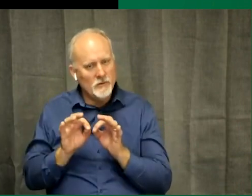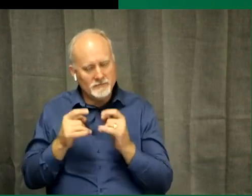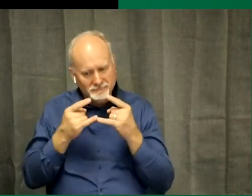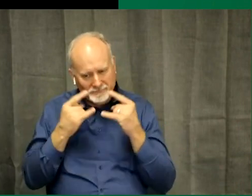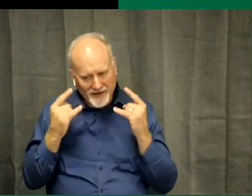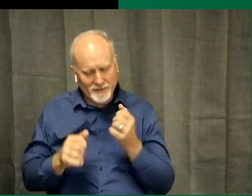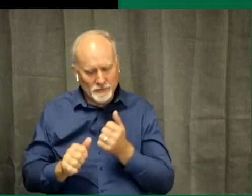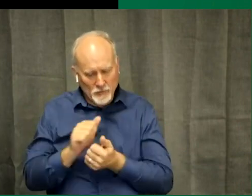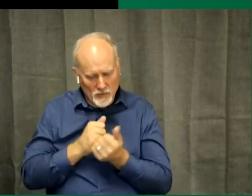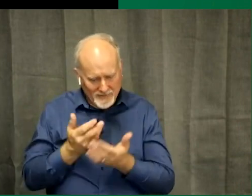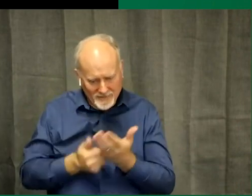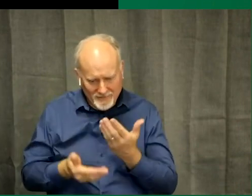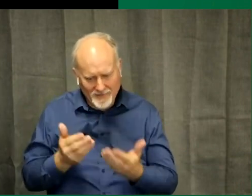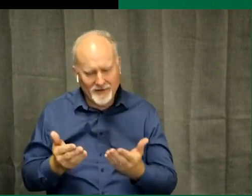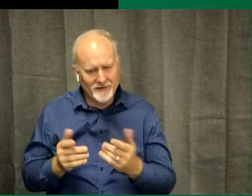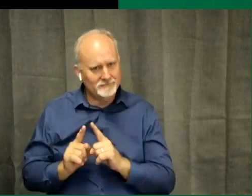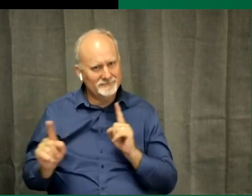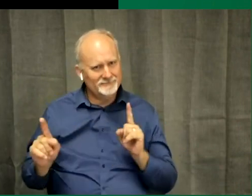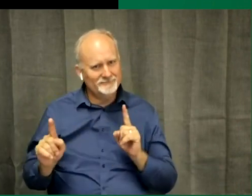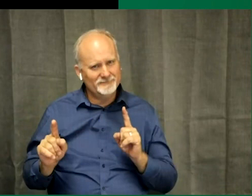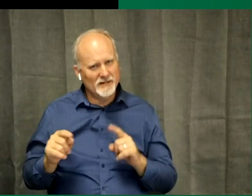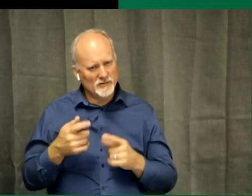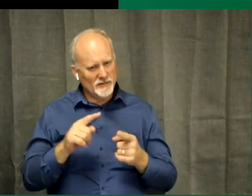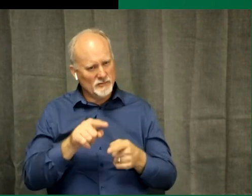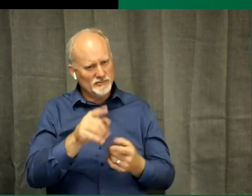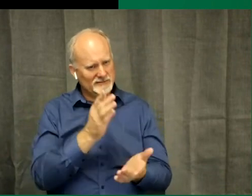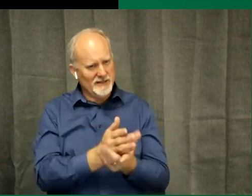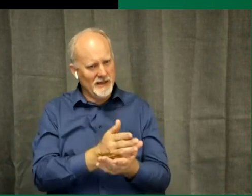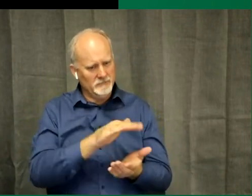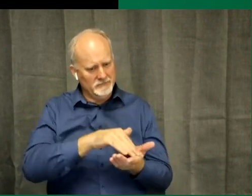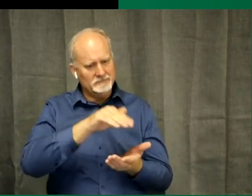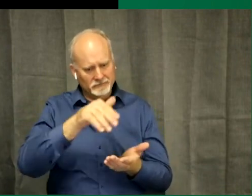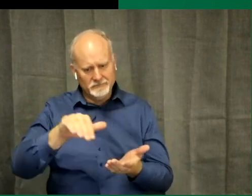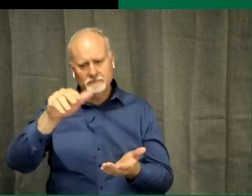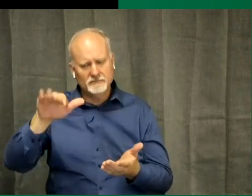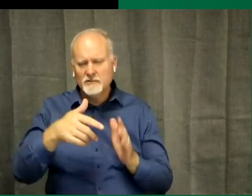we can stop this stair step and bring it down so let me give you some other examples next slide